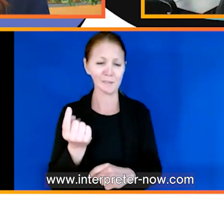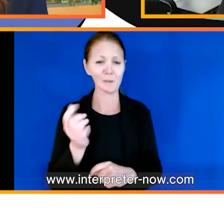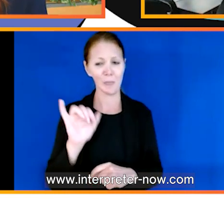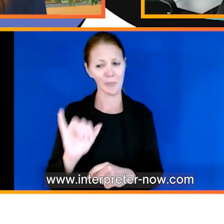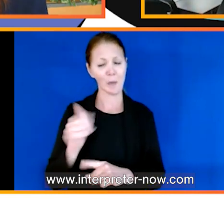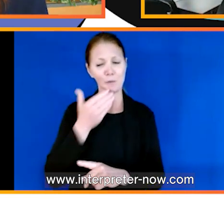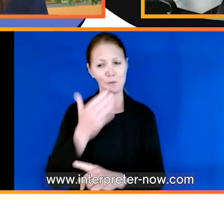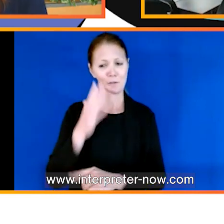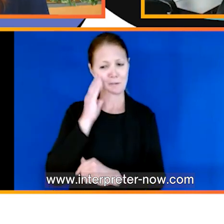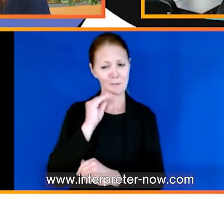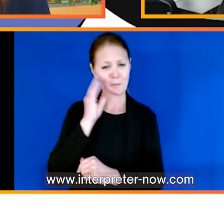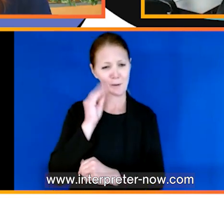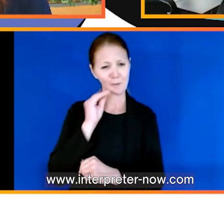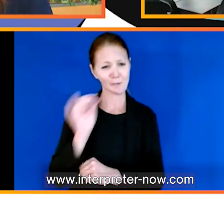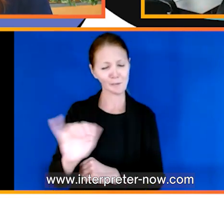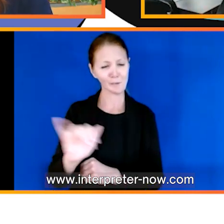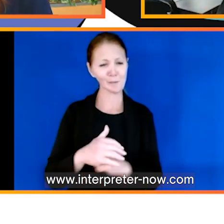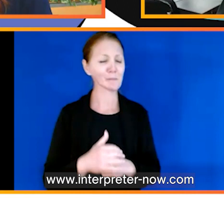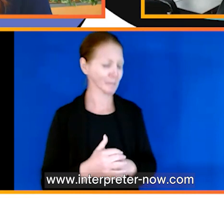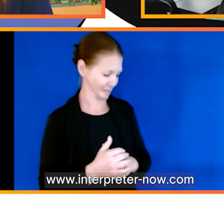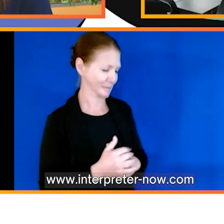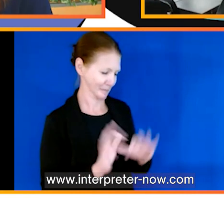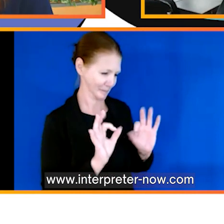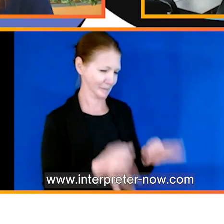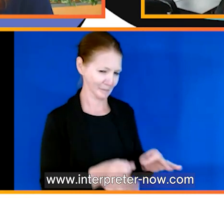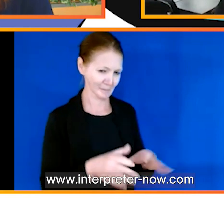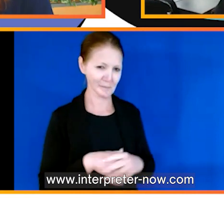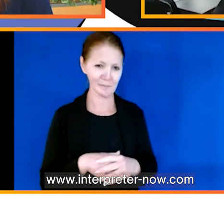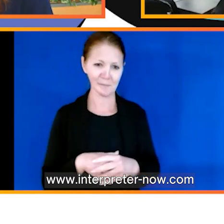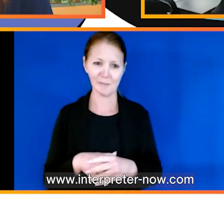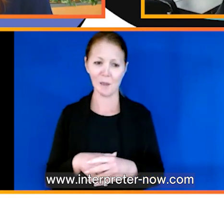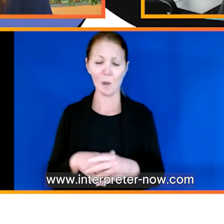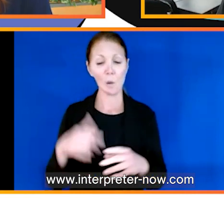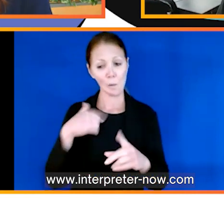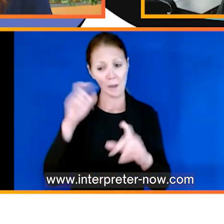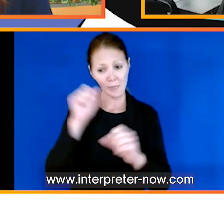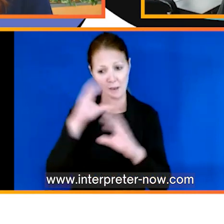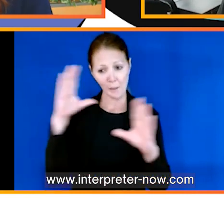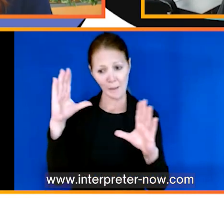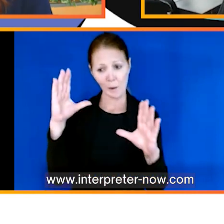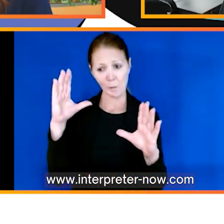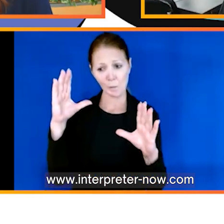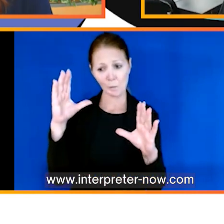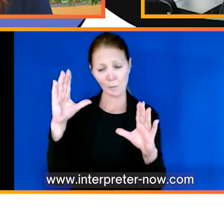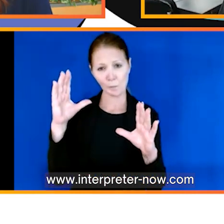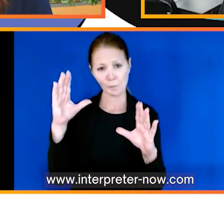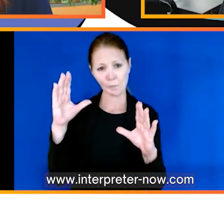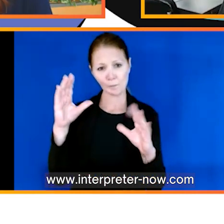But how has the tech ecosystem and culture evolved since our work with these organizations, over the years?